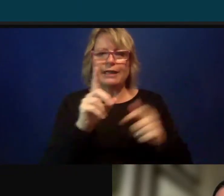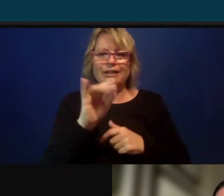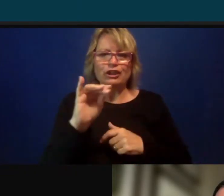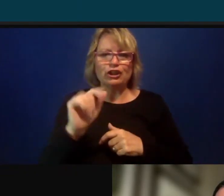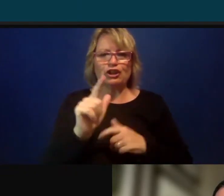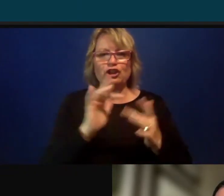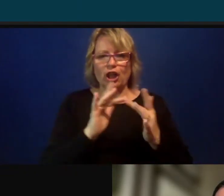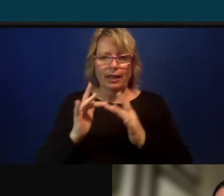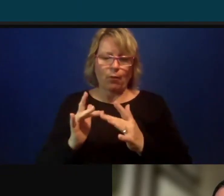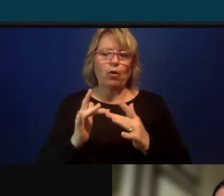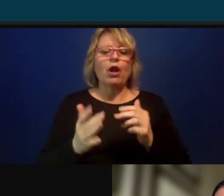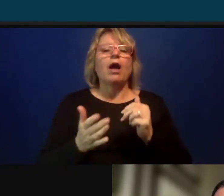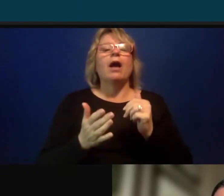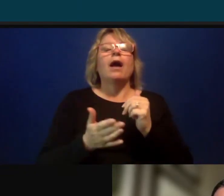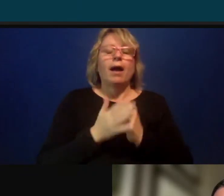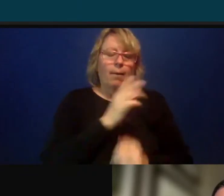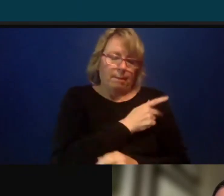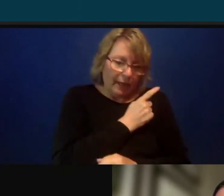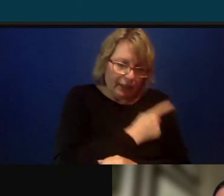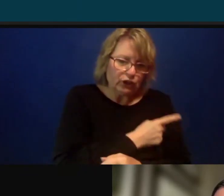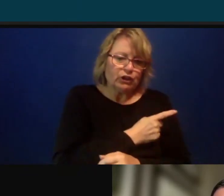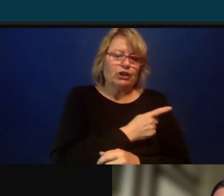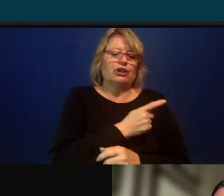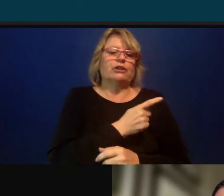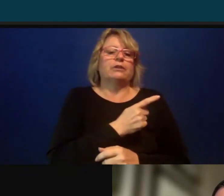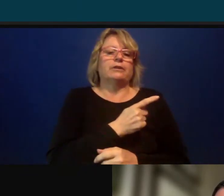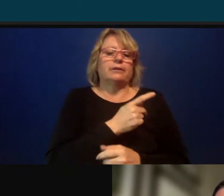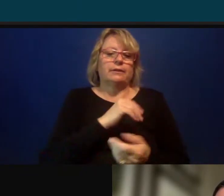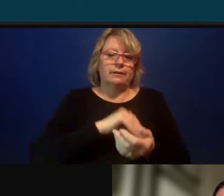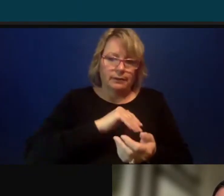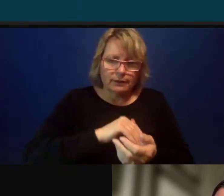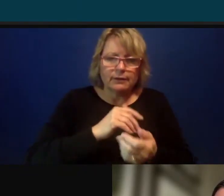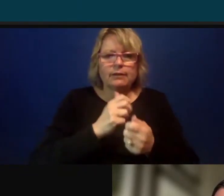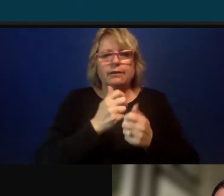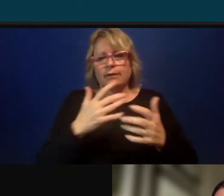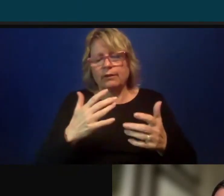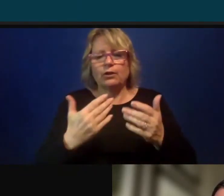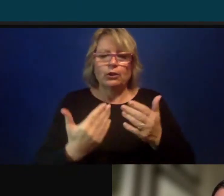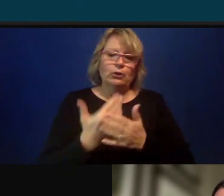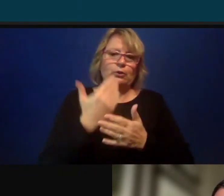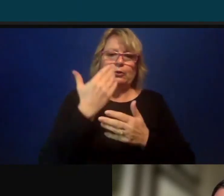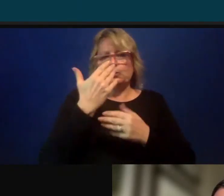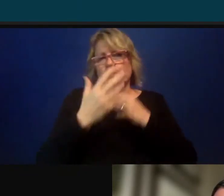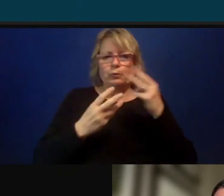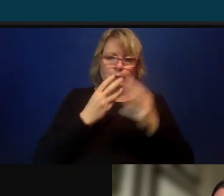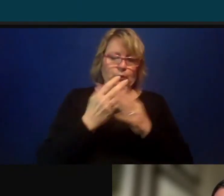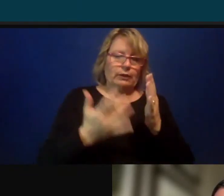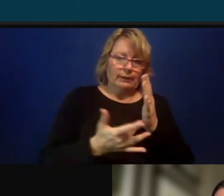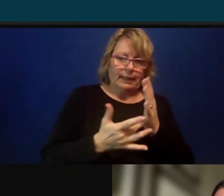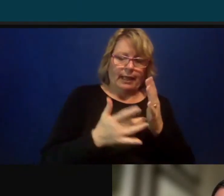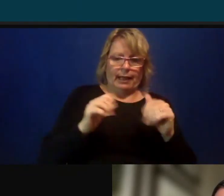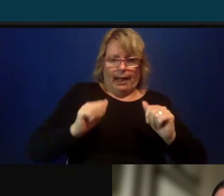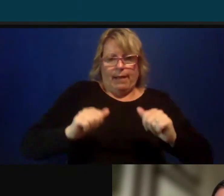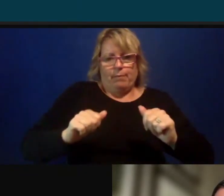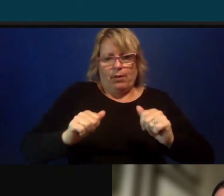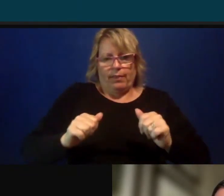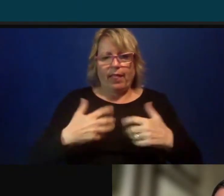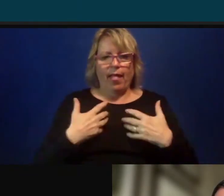Helping patients, clinicians, and payers welcome a new world of tech-enabled healthcare. Outside